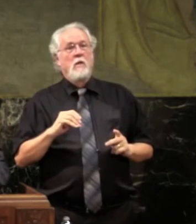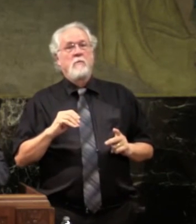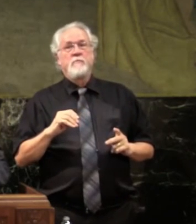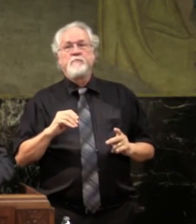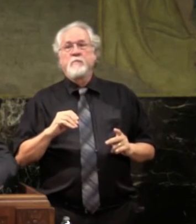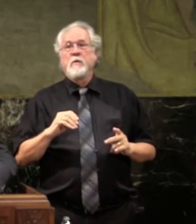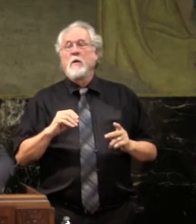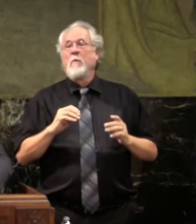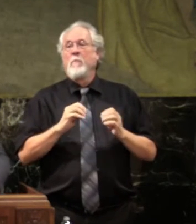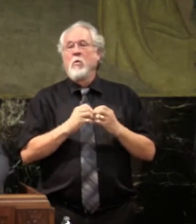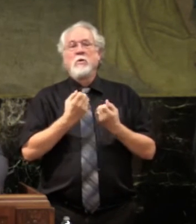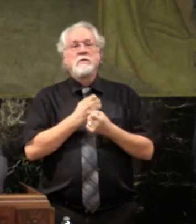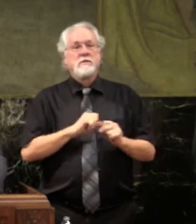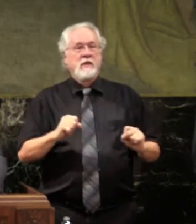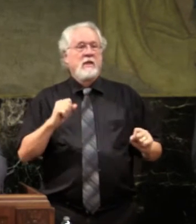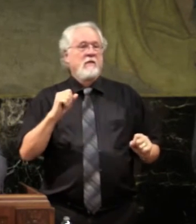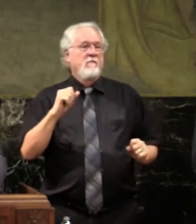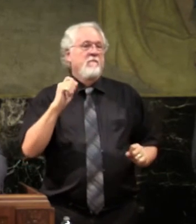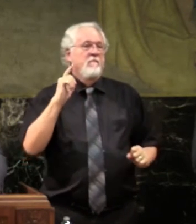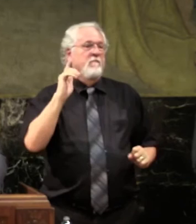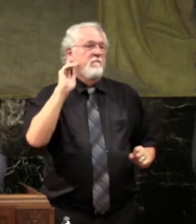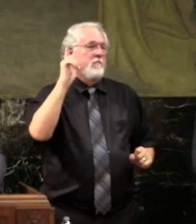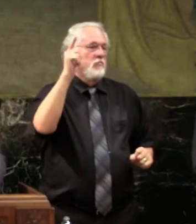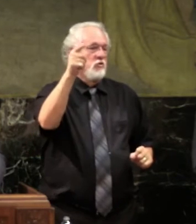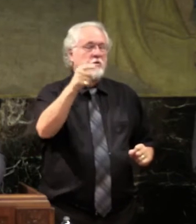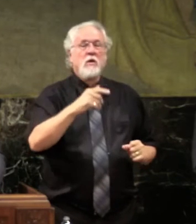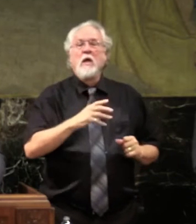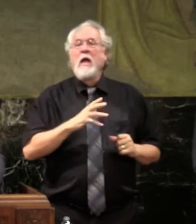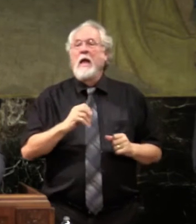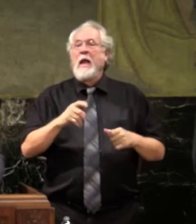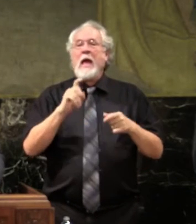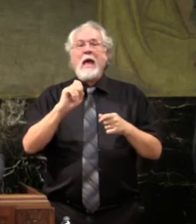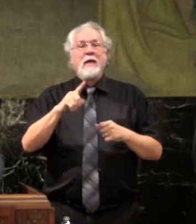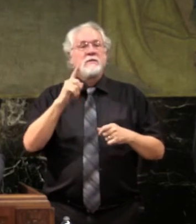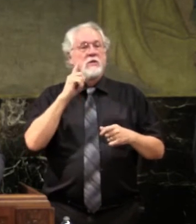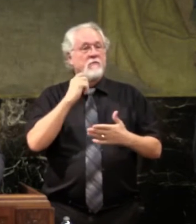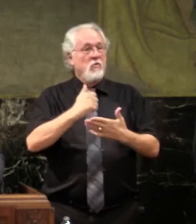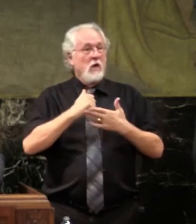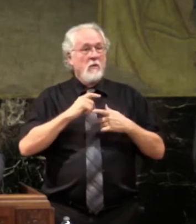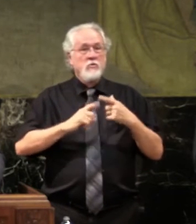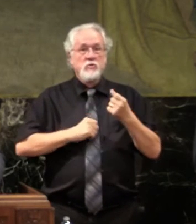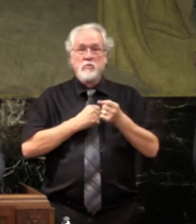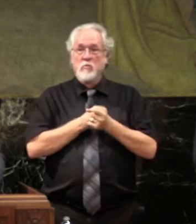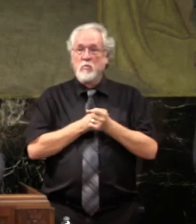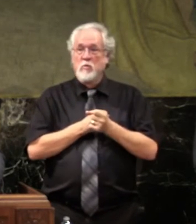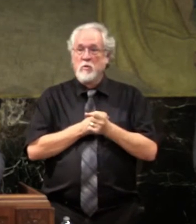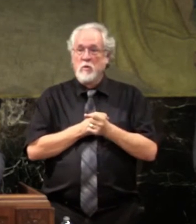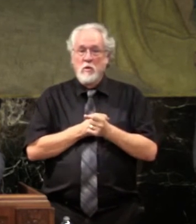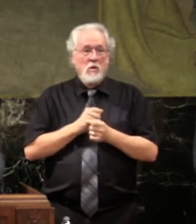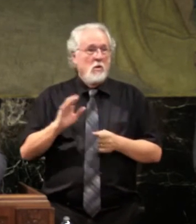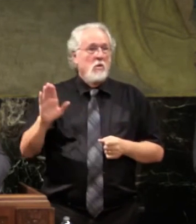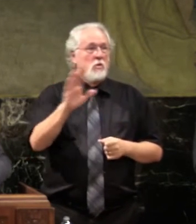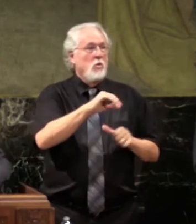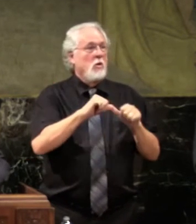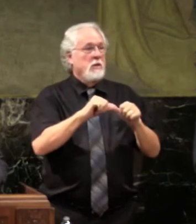resilient future for our state and i'm asking for everyone's help and support and your continued insistence that the